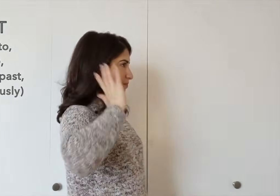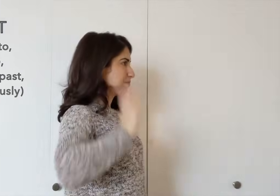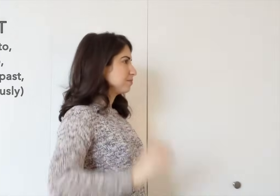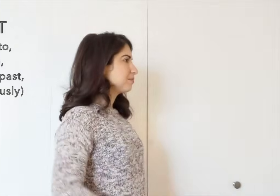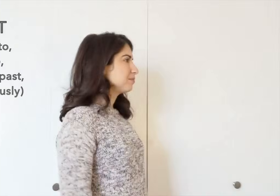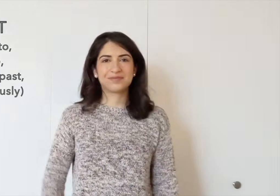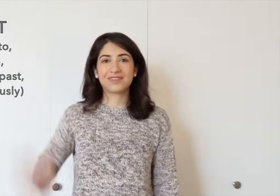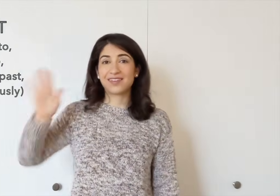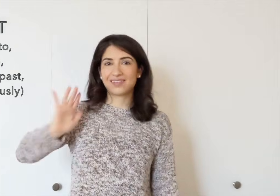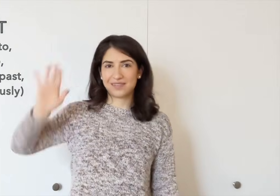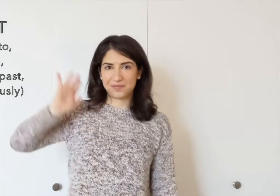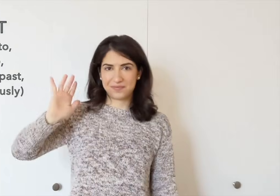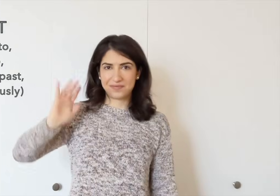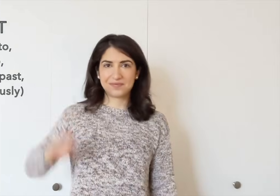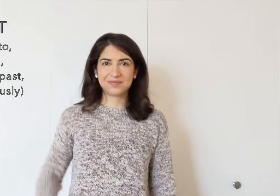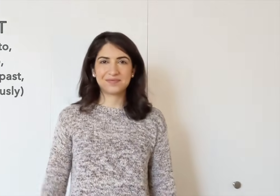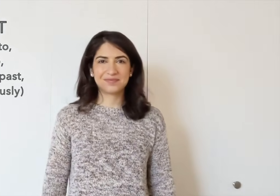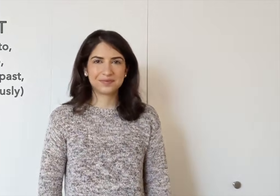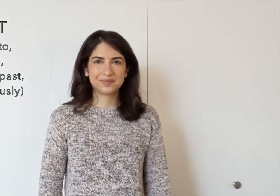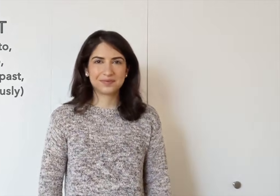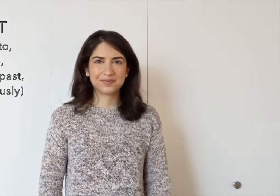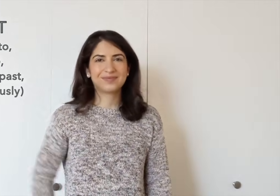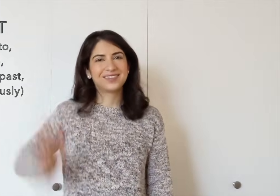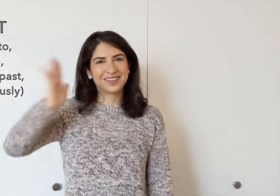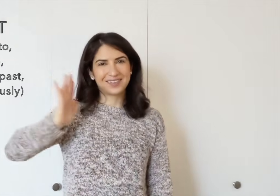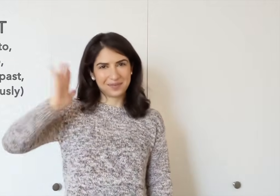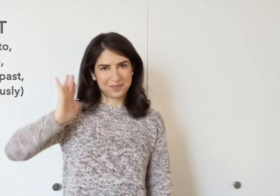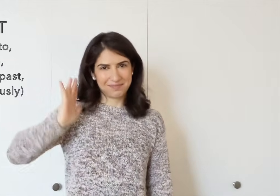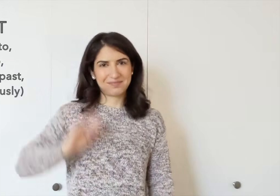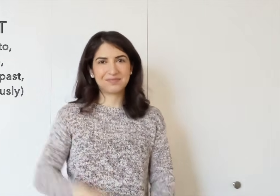"Used to" or "previously"